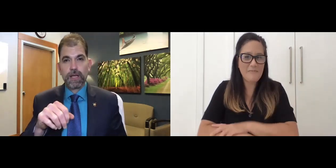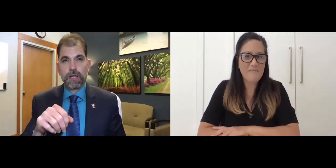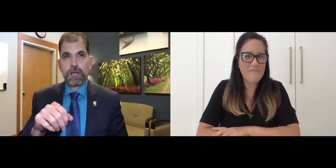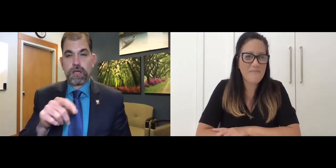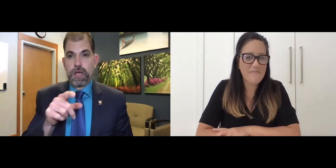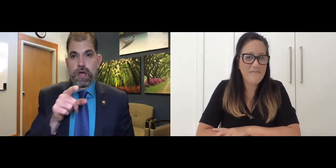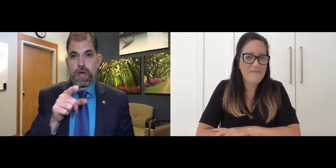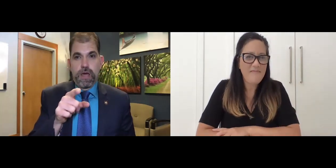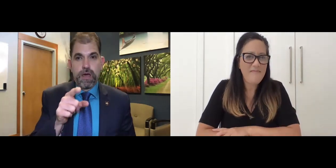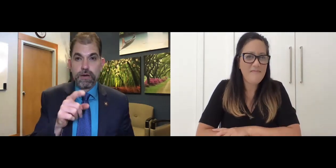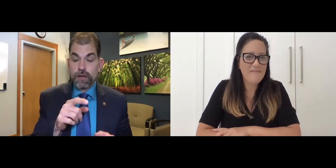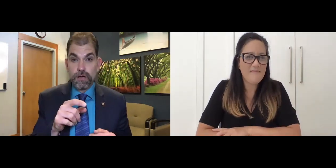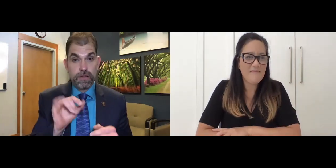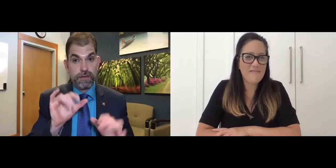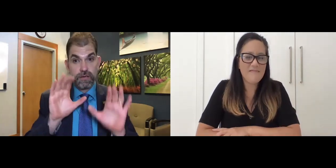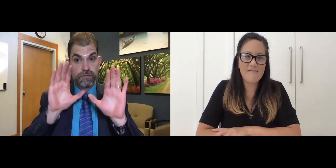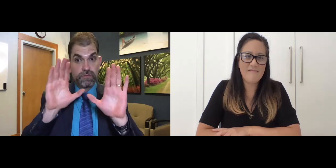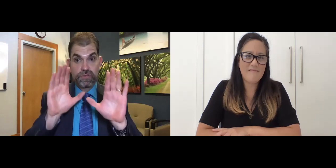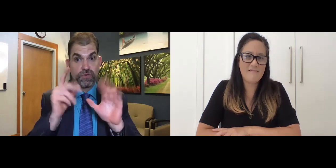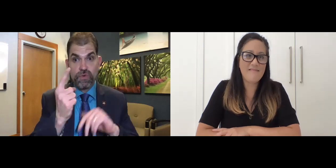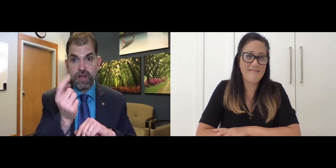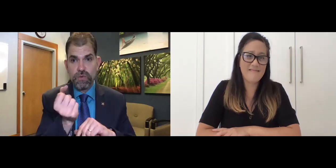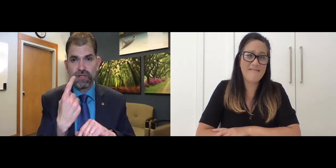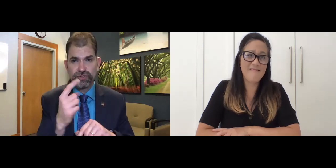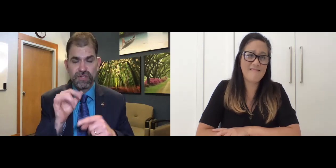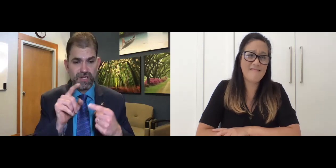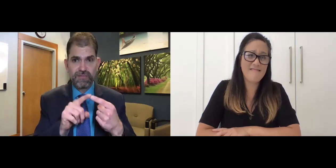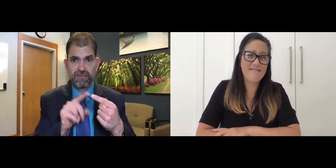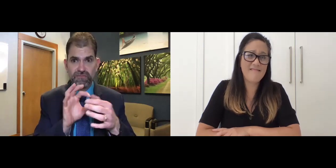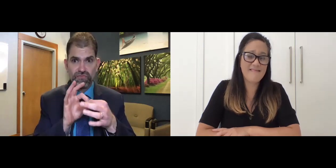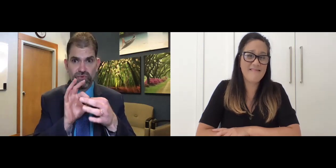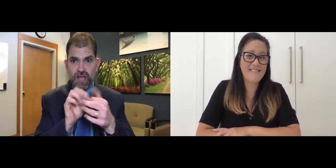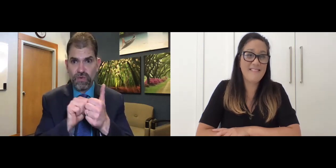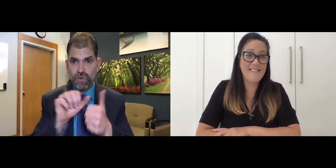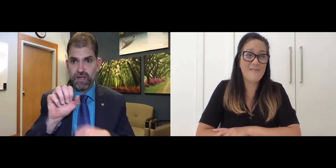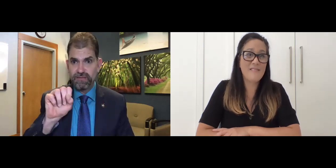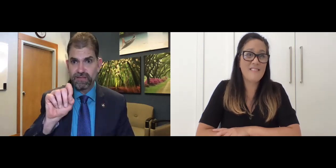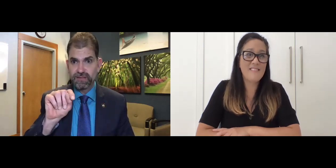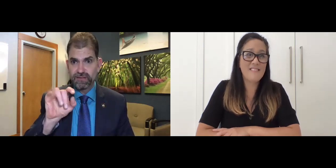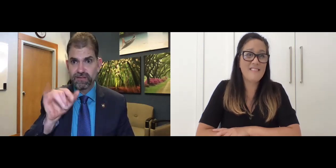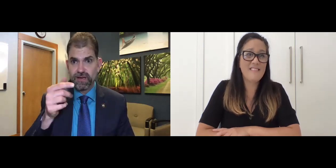Oh sure, absolutely. What a great question.